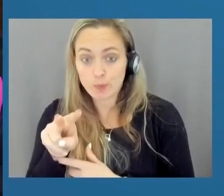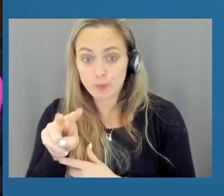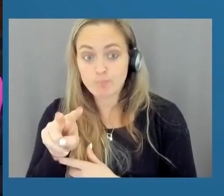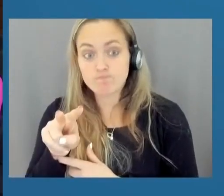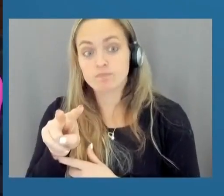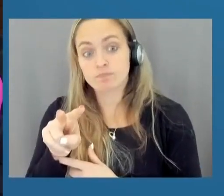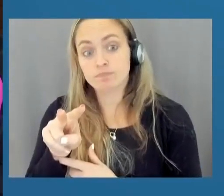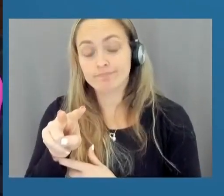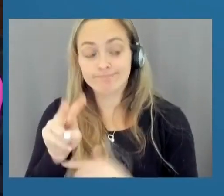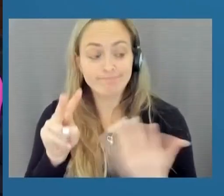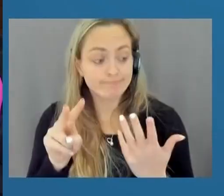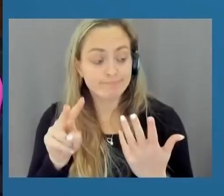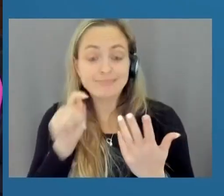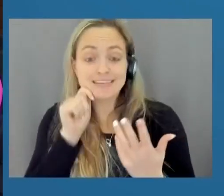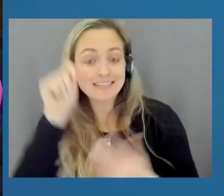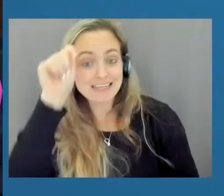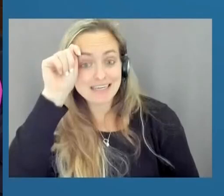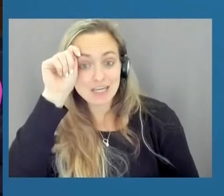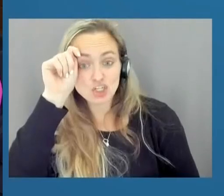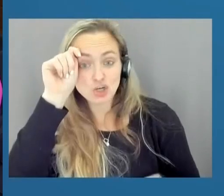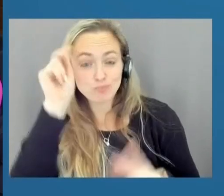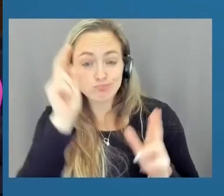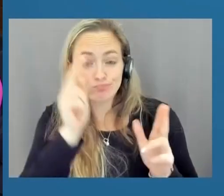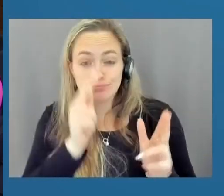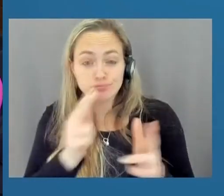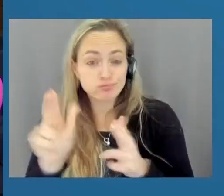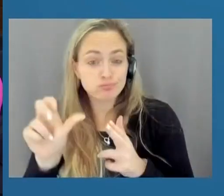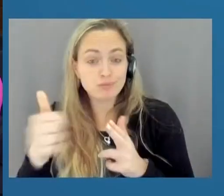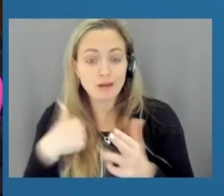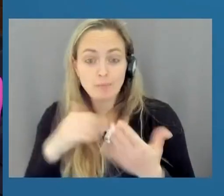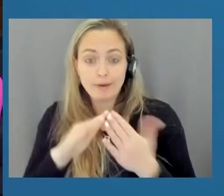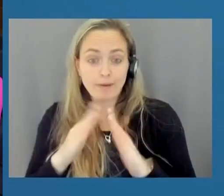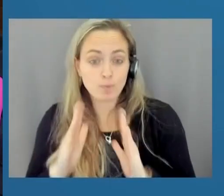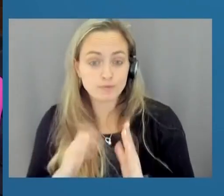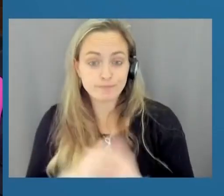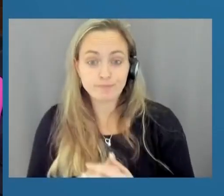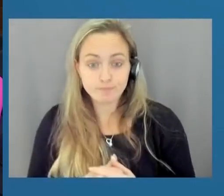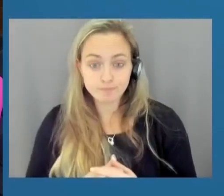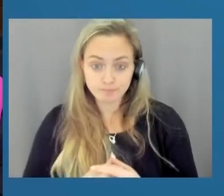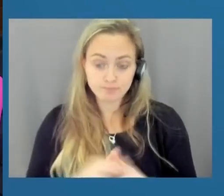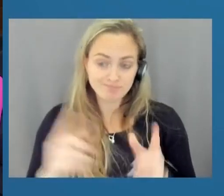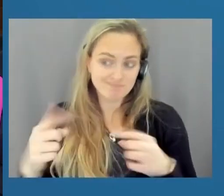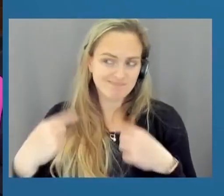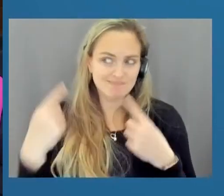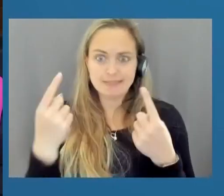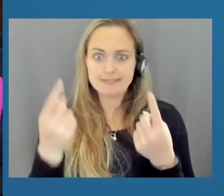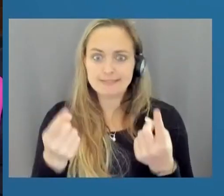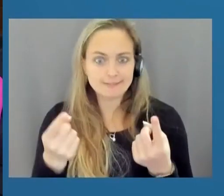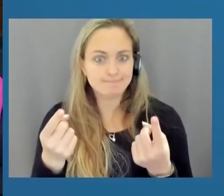a teenager gunned down 10 of my neighbors and since then we have been vigilant,